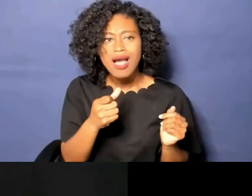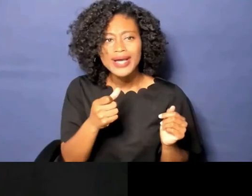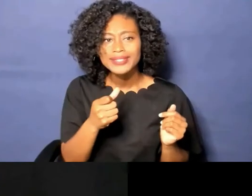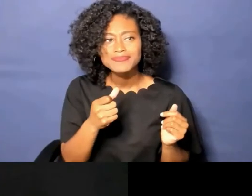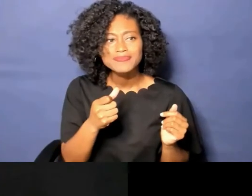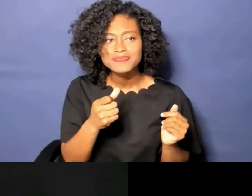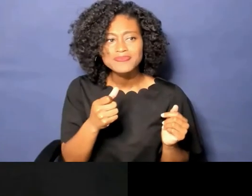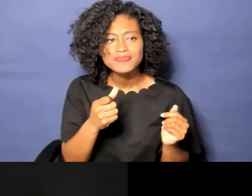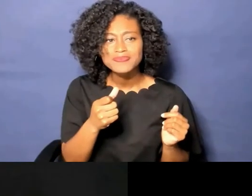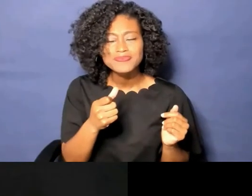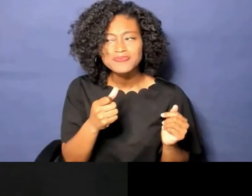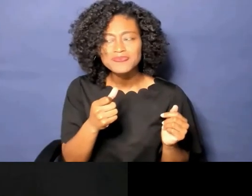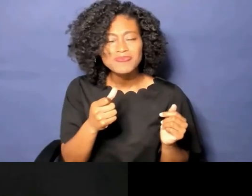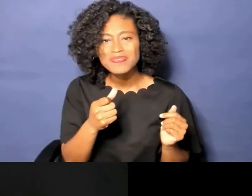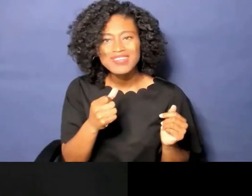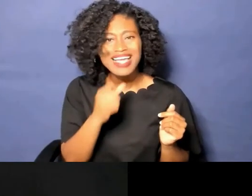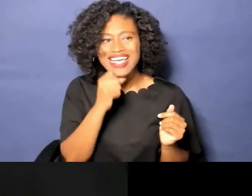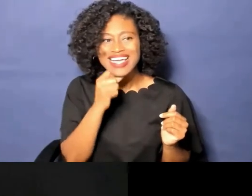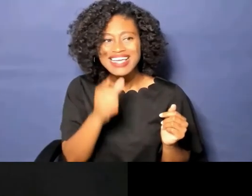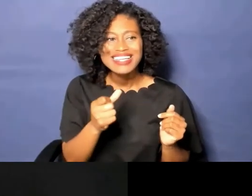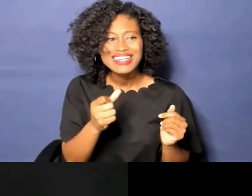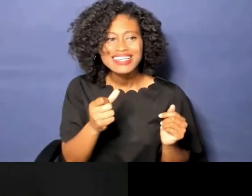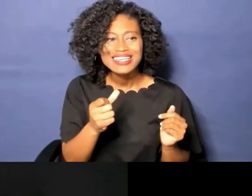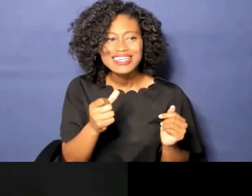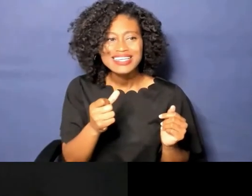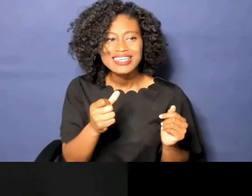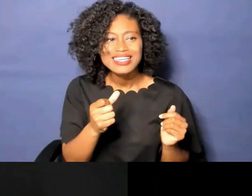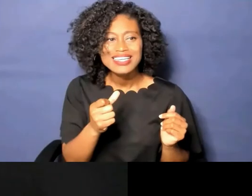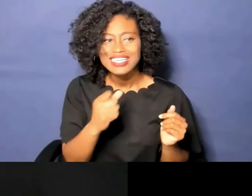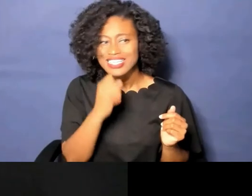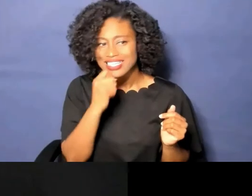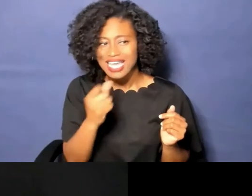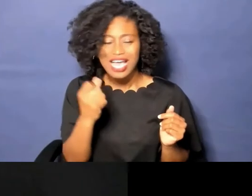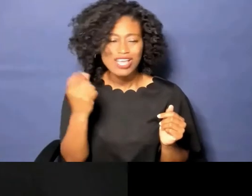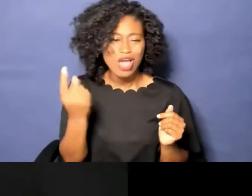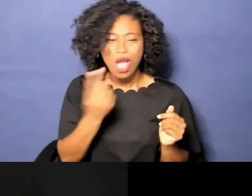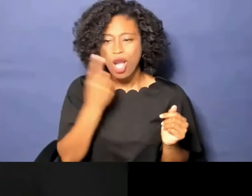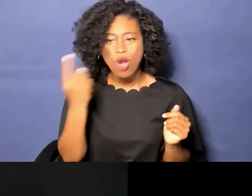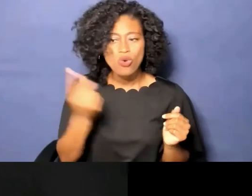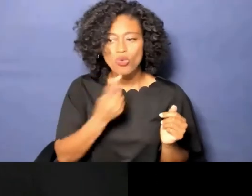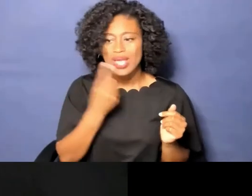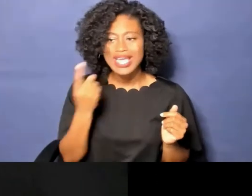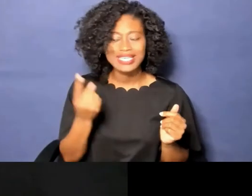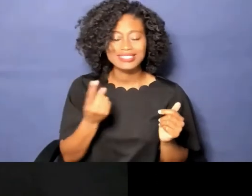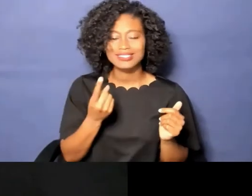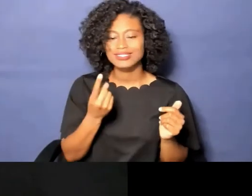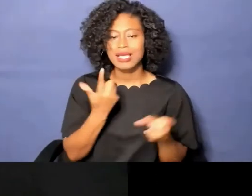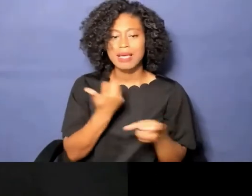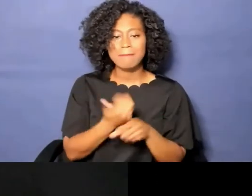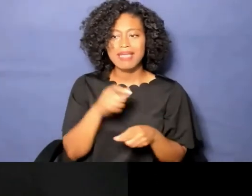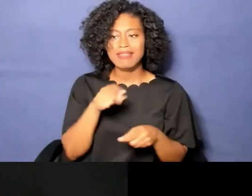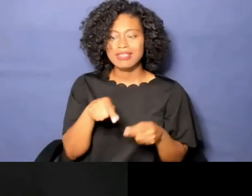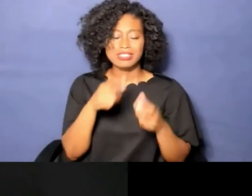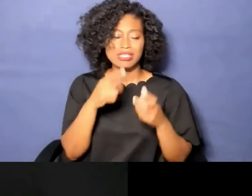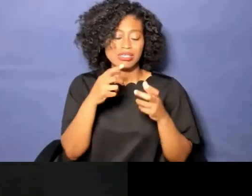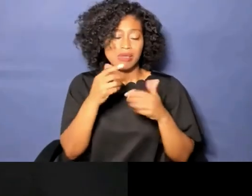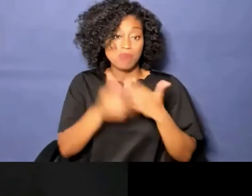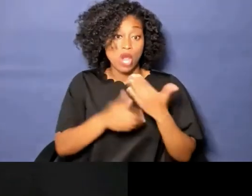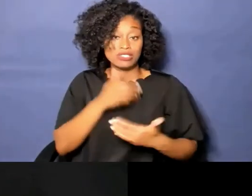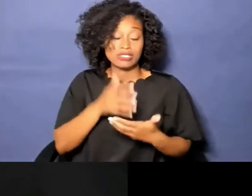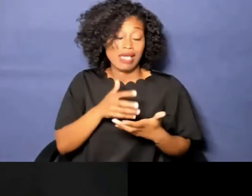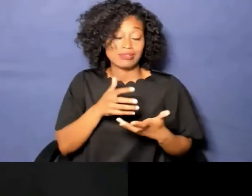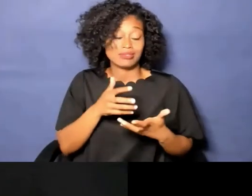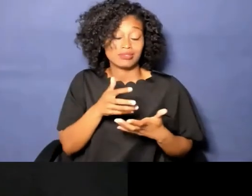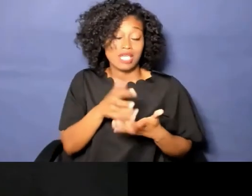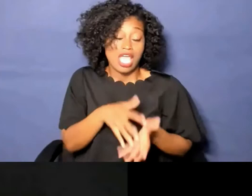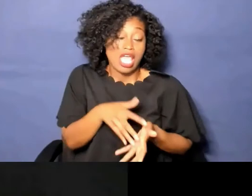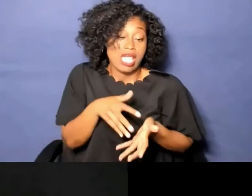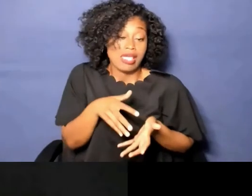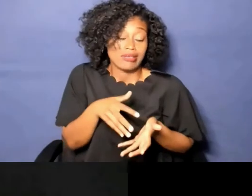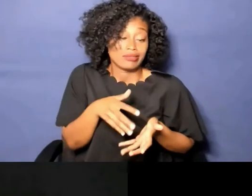been making these processes implicit in everything we do. In other words when I start teaching